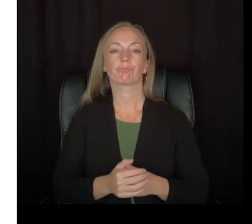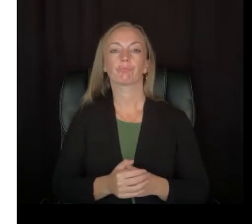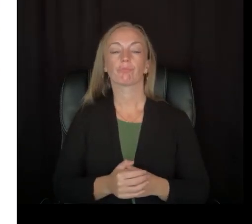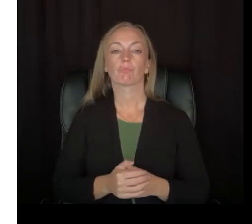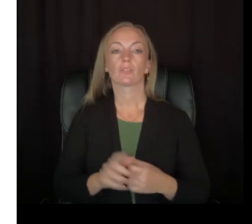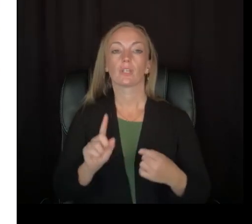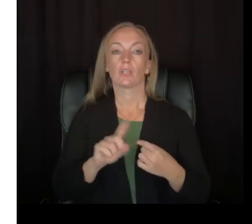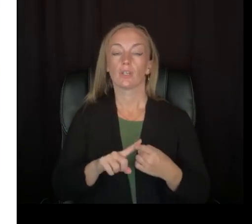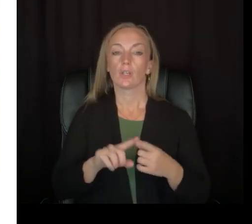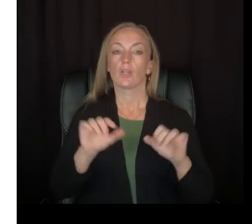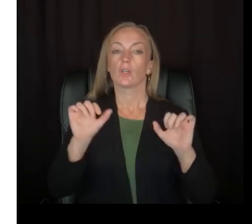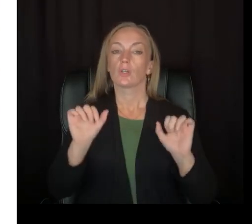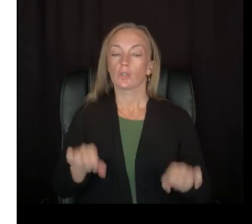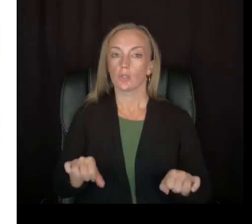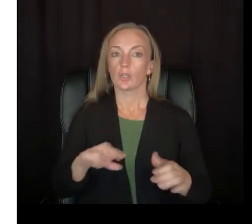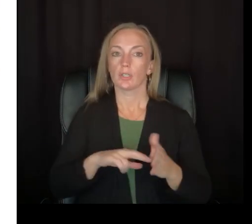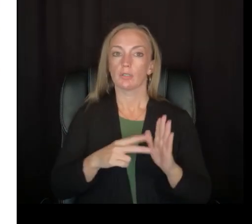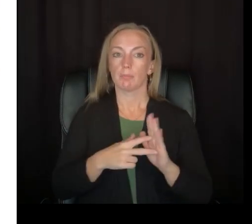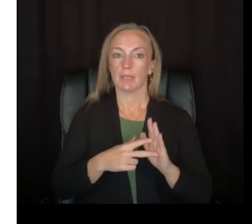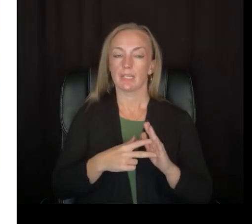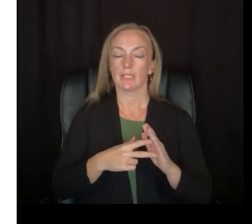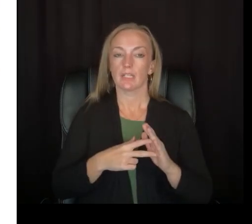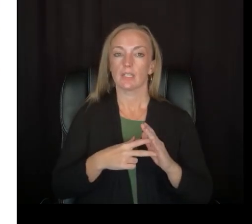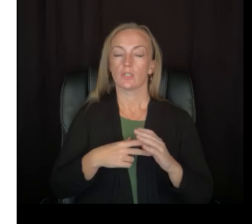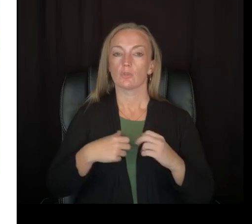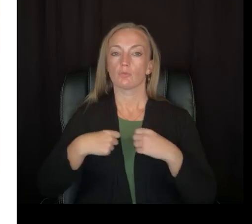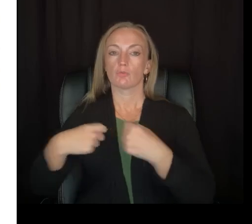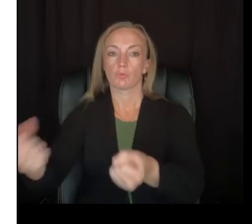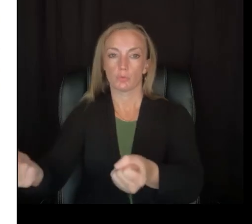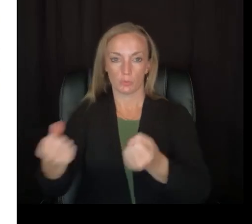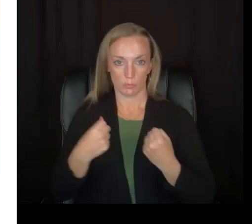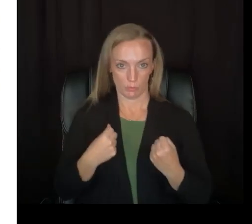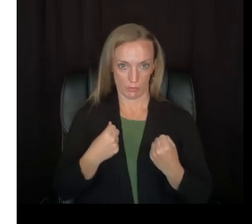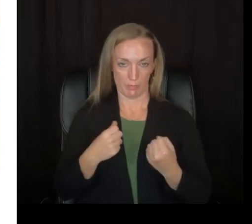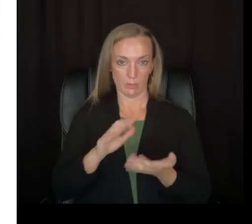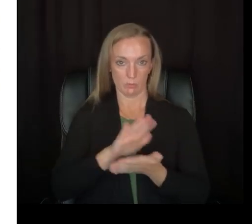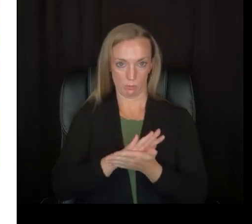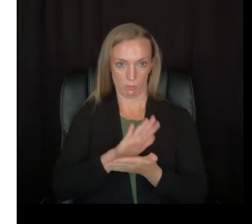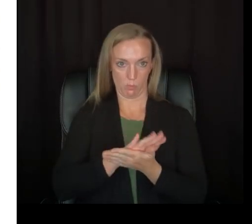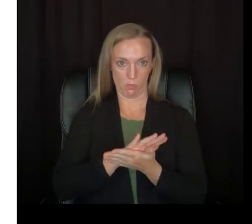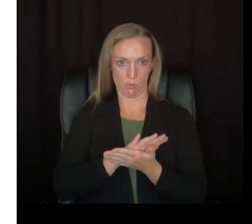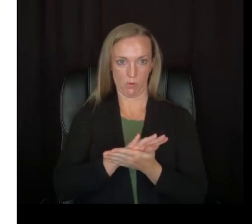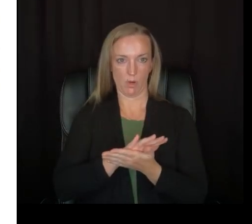It could include transportation to and from school and between schools.